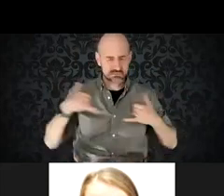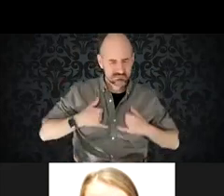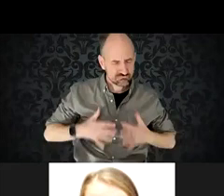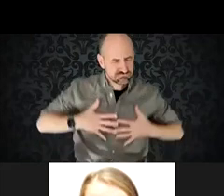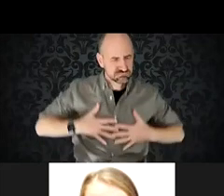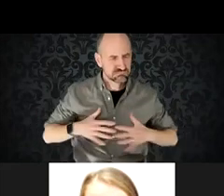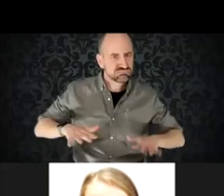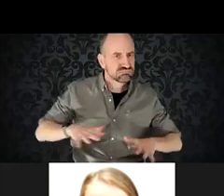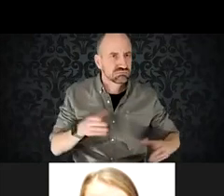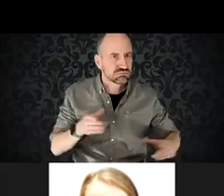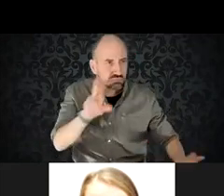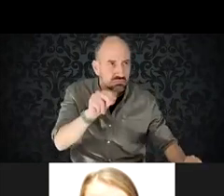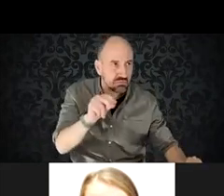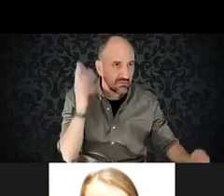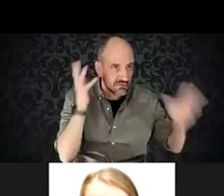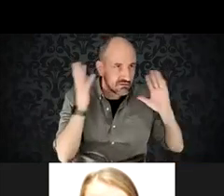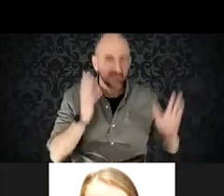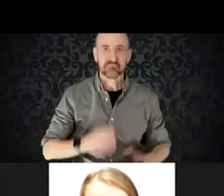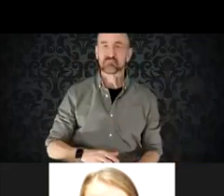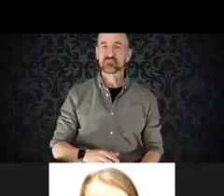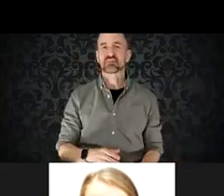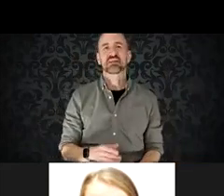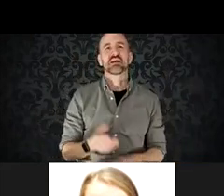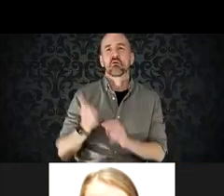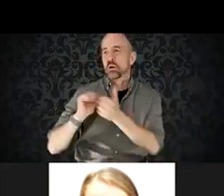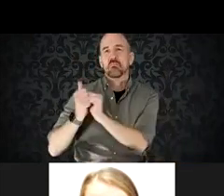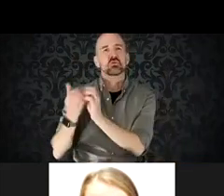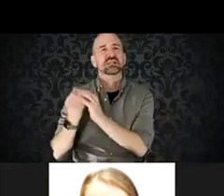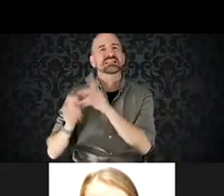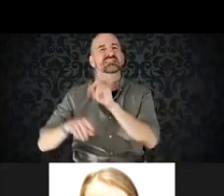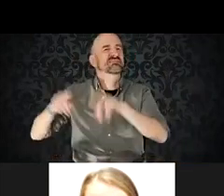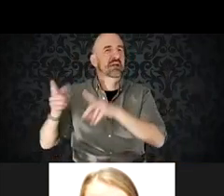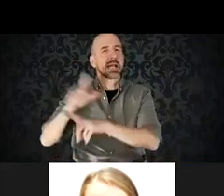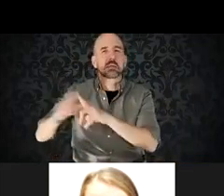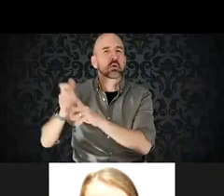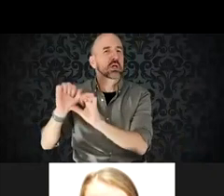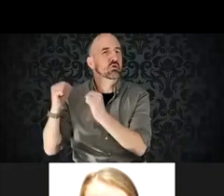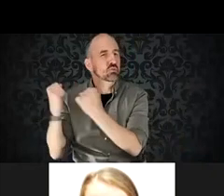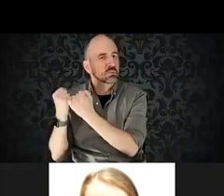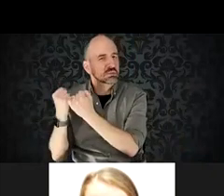fascinated by the internal garden project, I had a go of the comfortable bit now, where I introduce